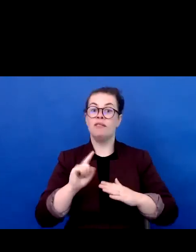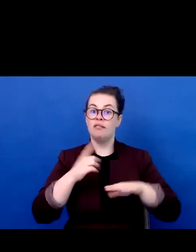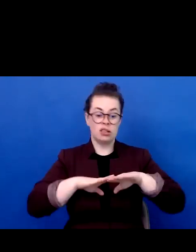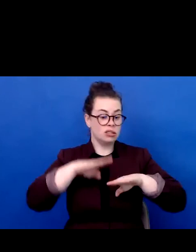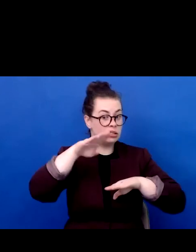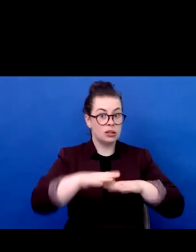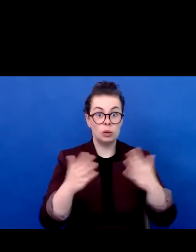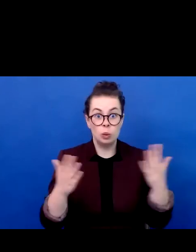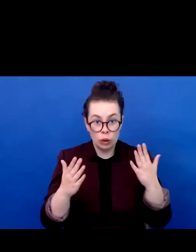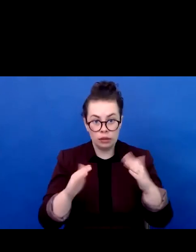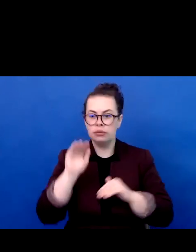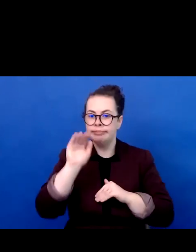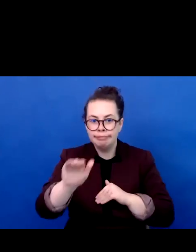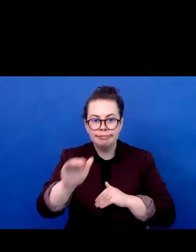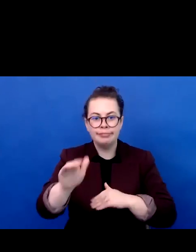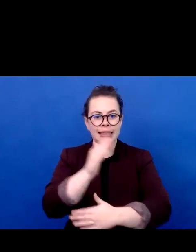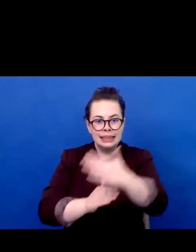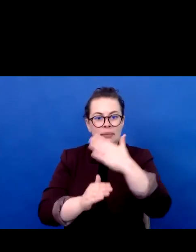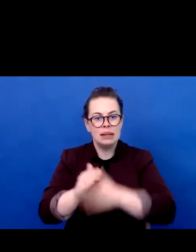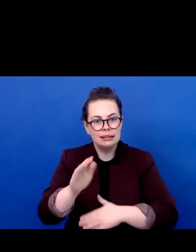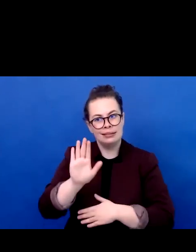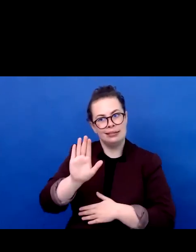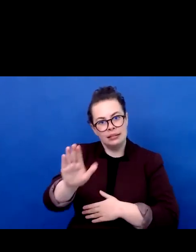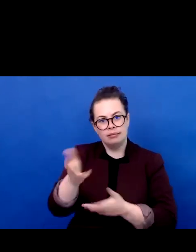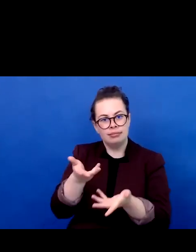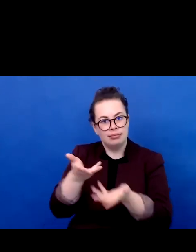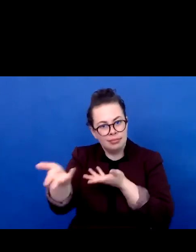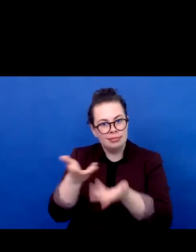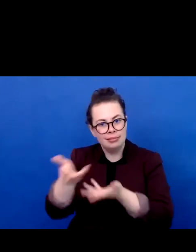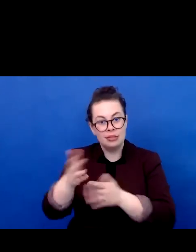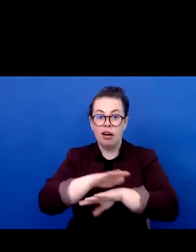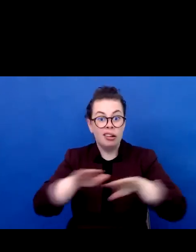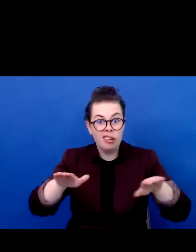with disabilities and their representative organization otherwise the actions will not work